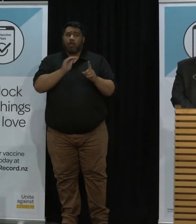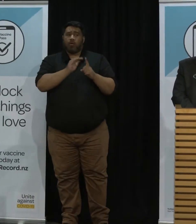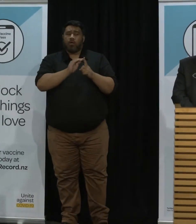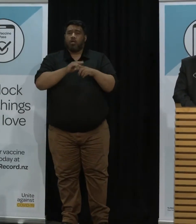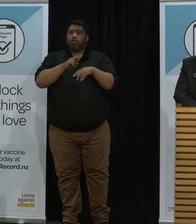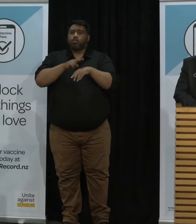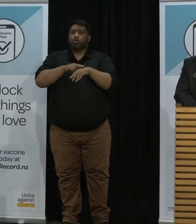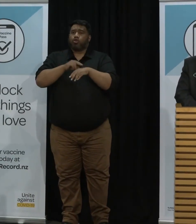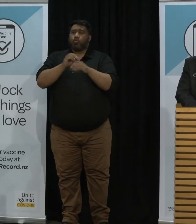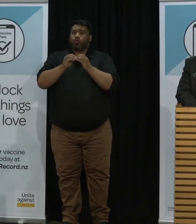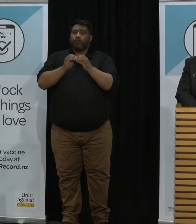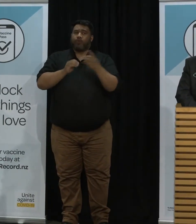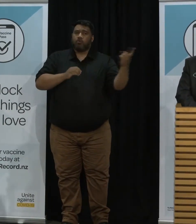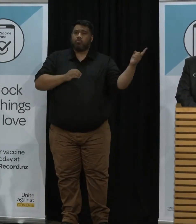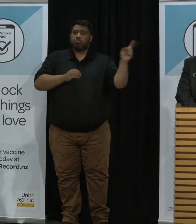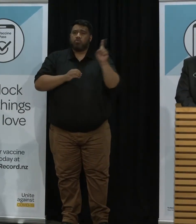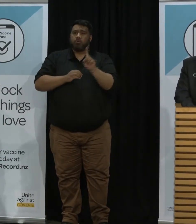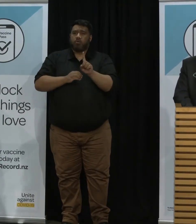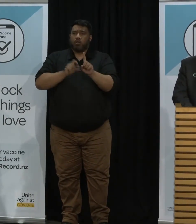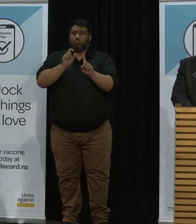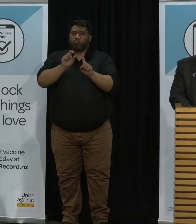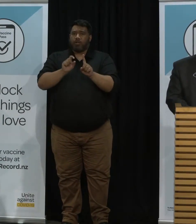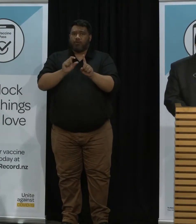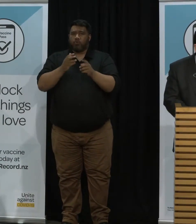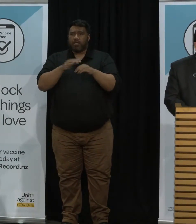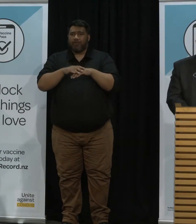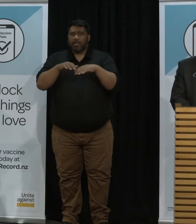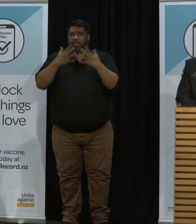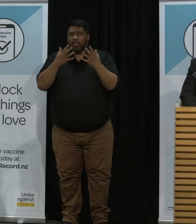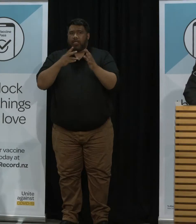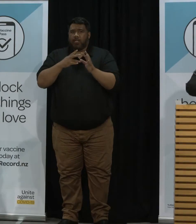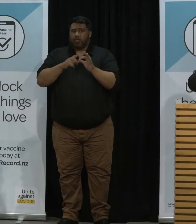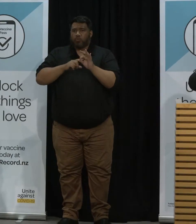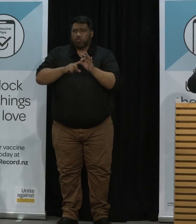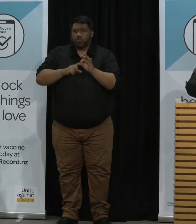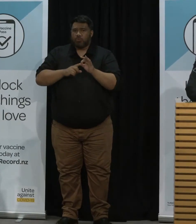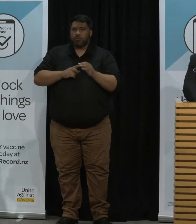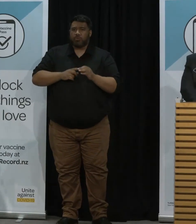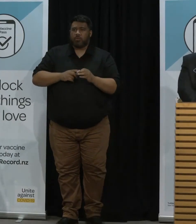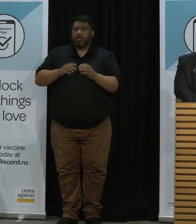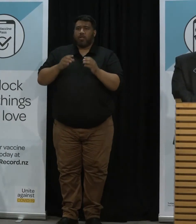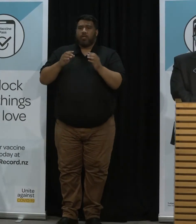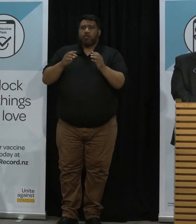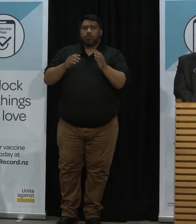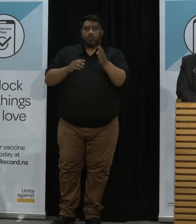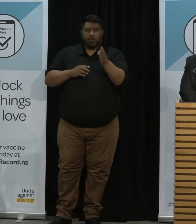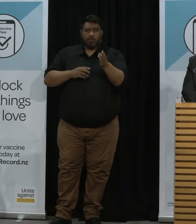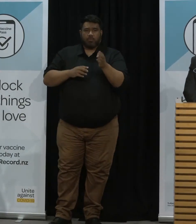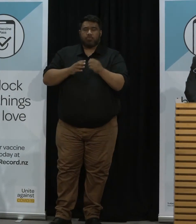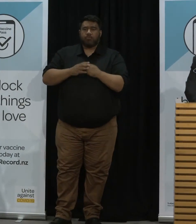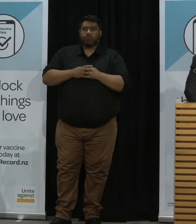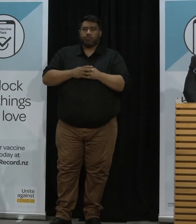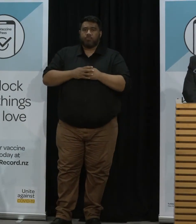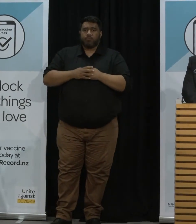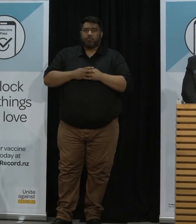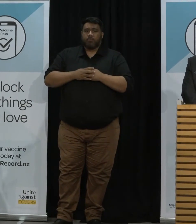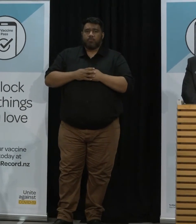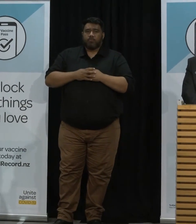Prime Minister. Thank you Deputy Prime